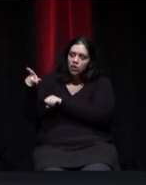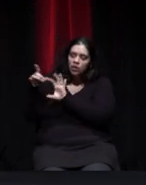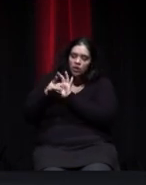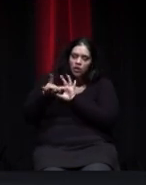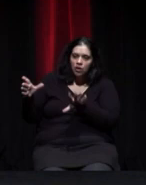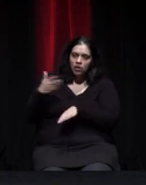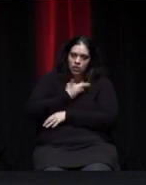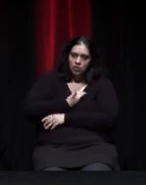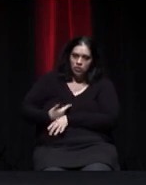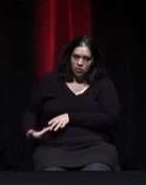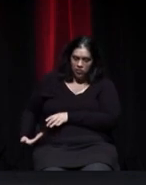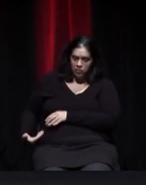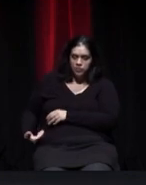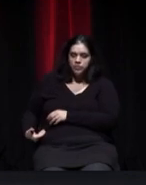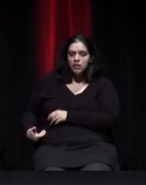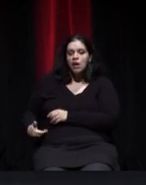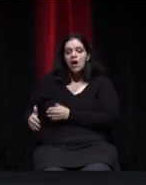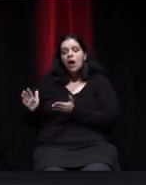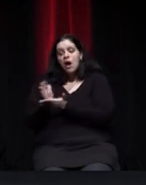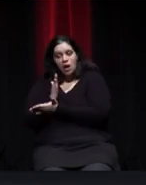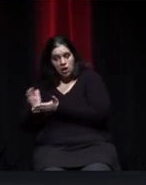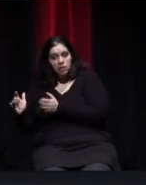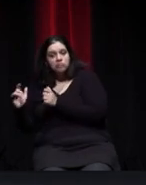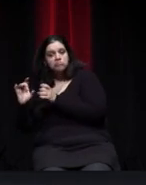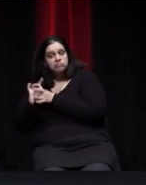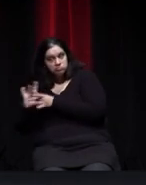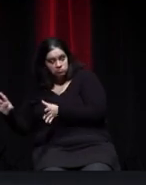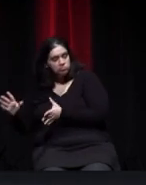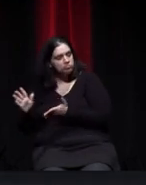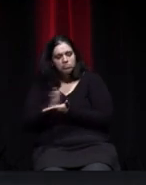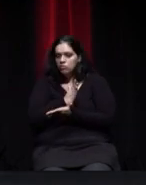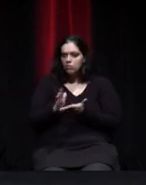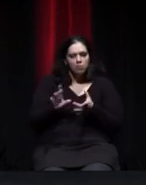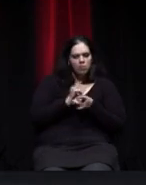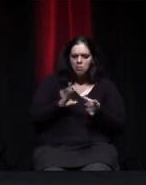Some may, some may not. Who are these who can?